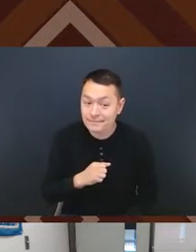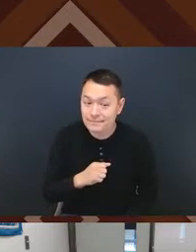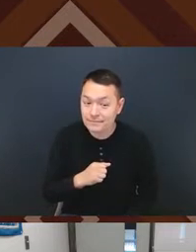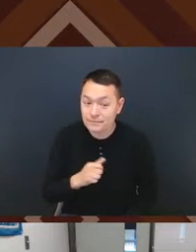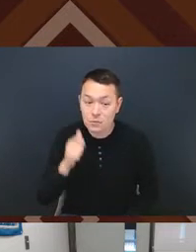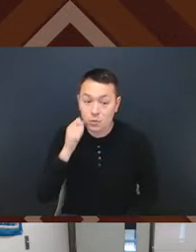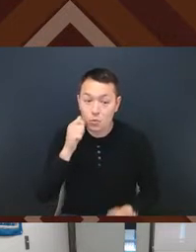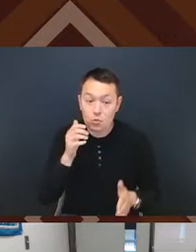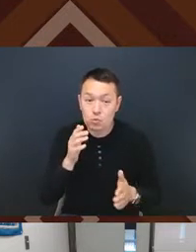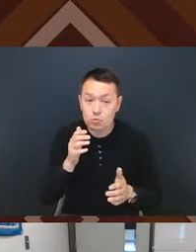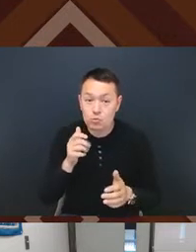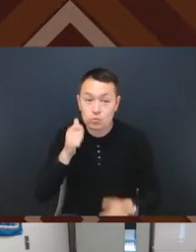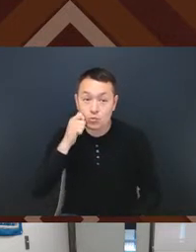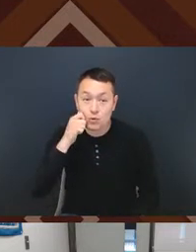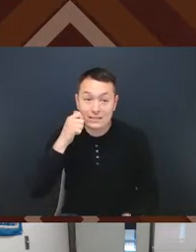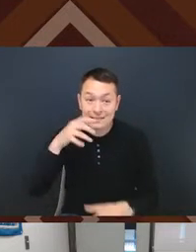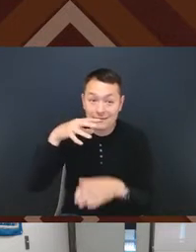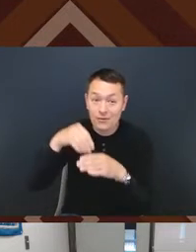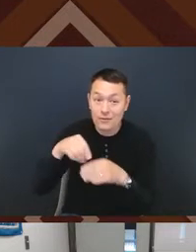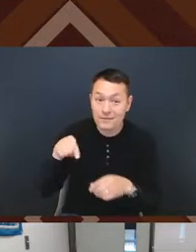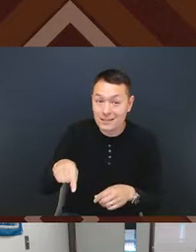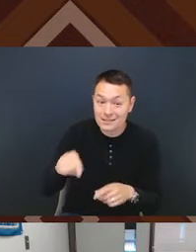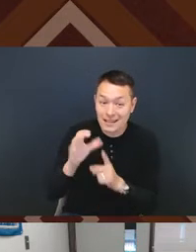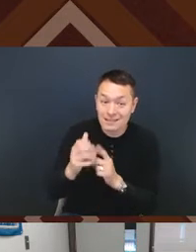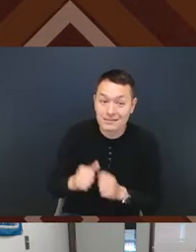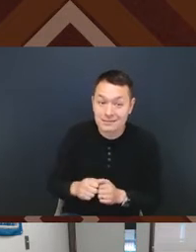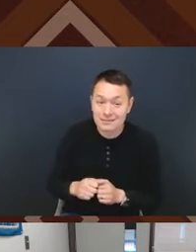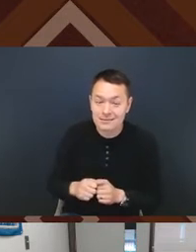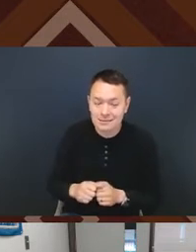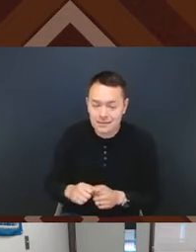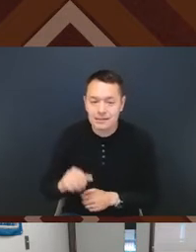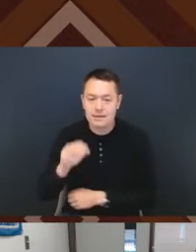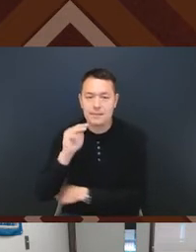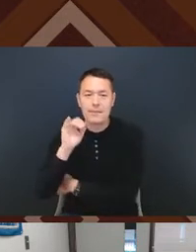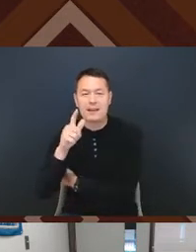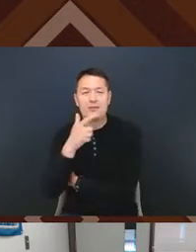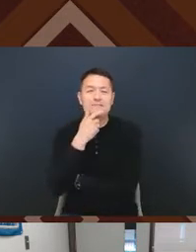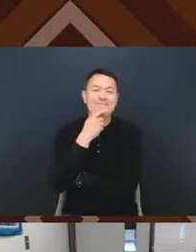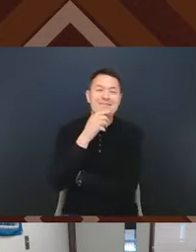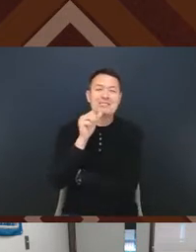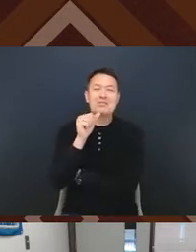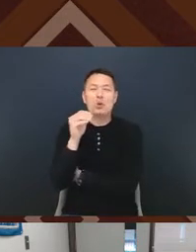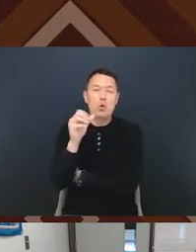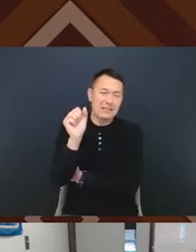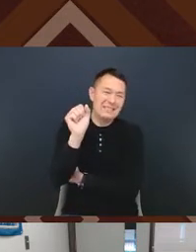so I would say ethnicity more than race.